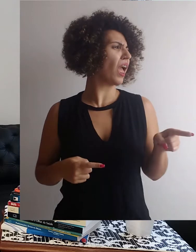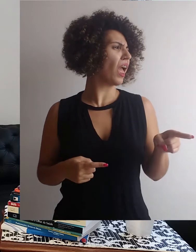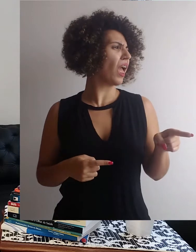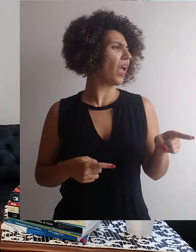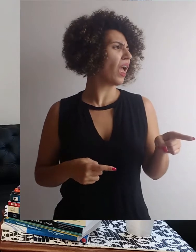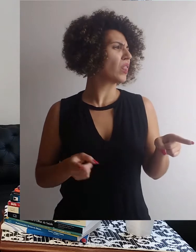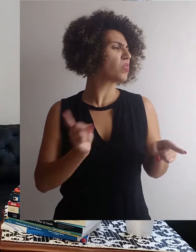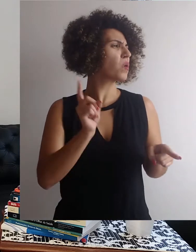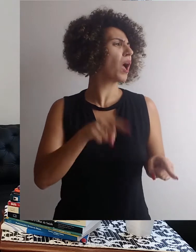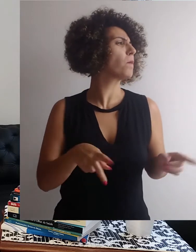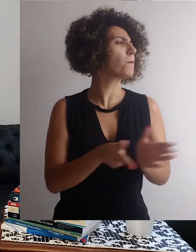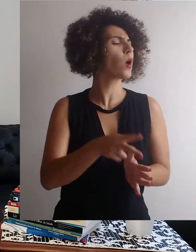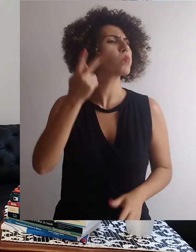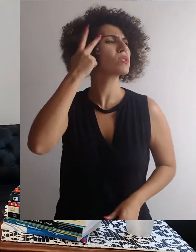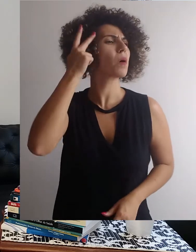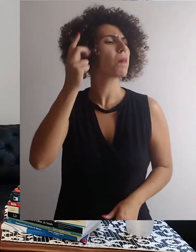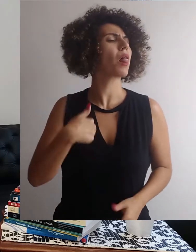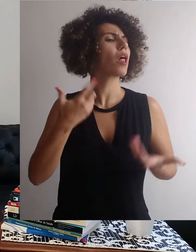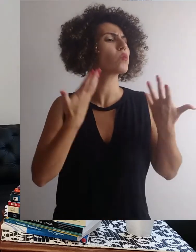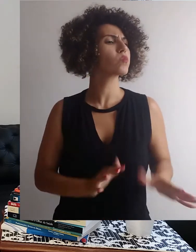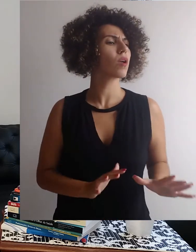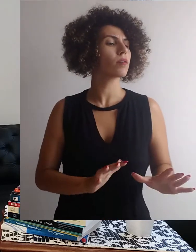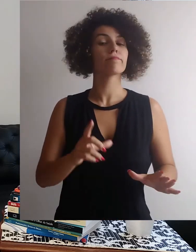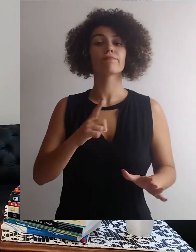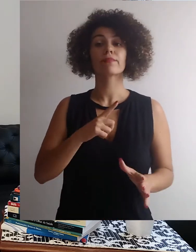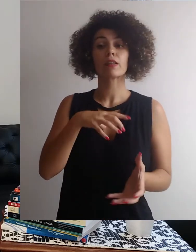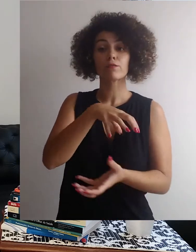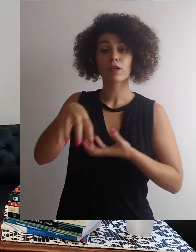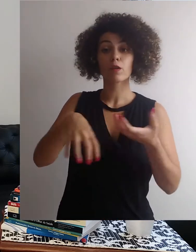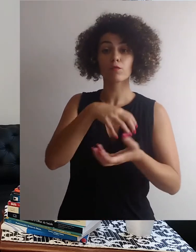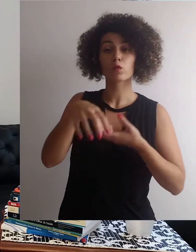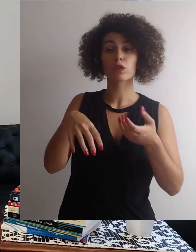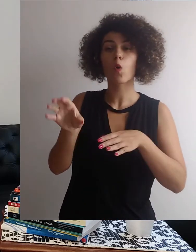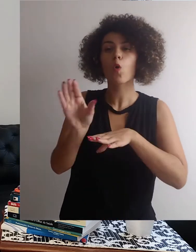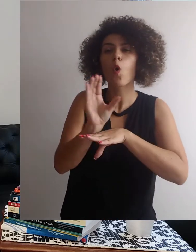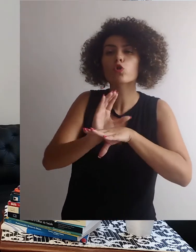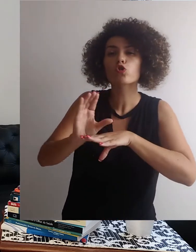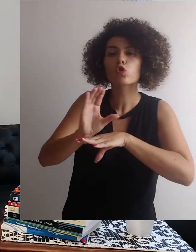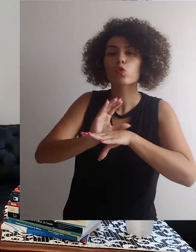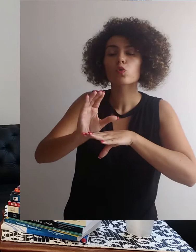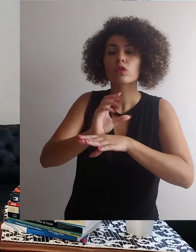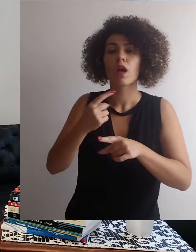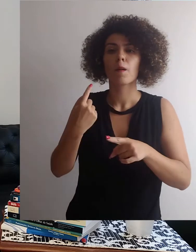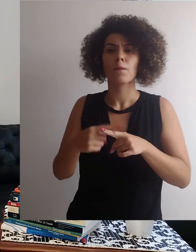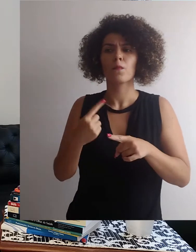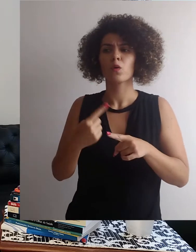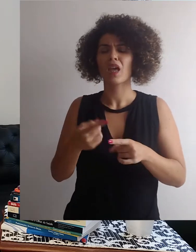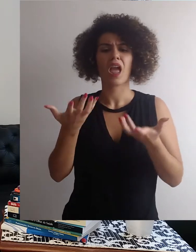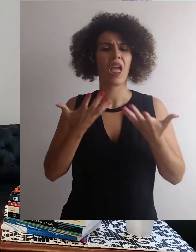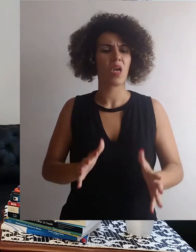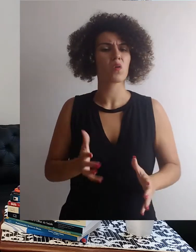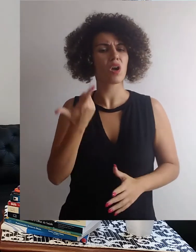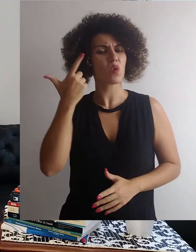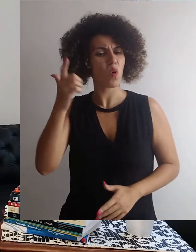questioning their State interventor like Paulista, and this revolution was called